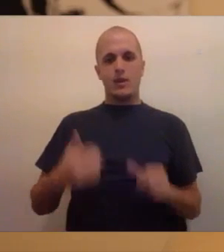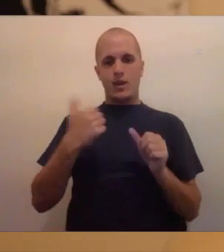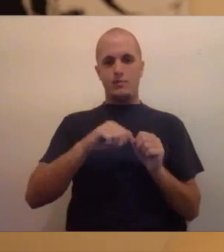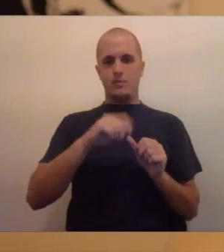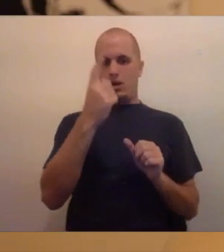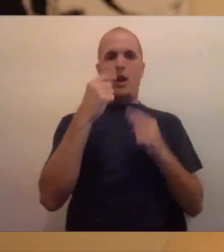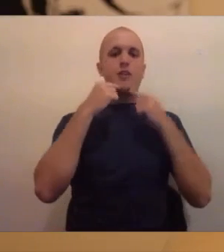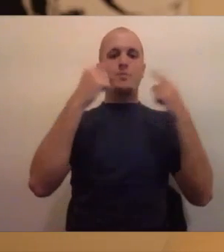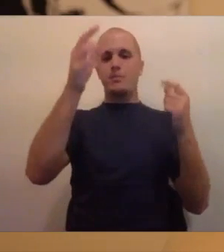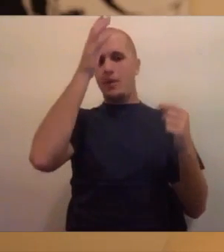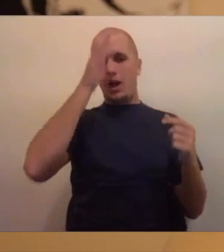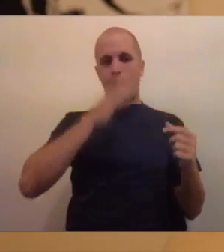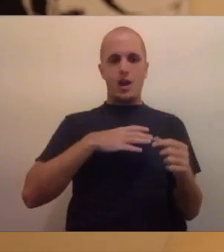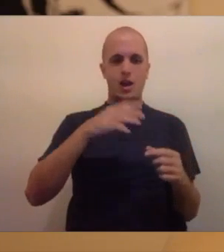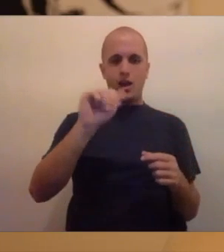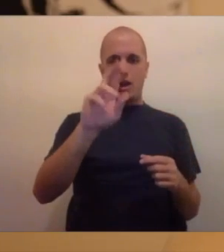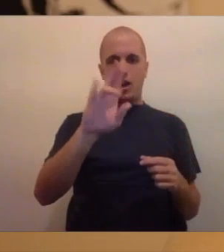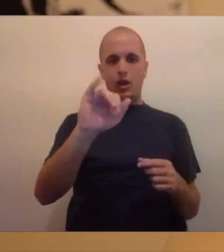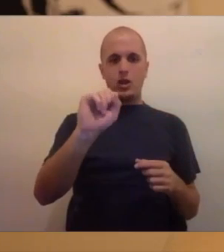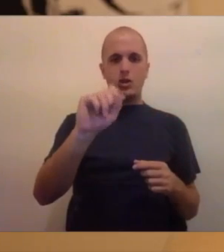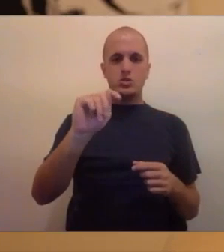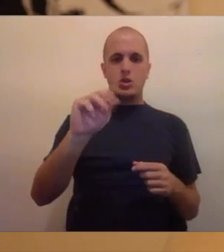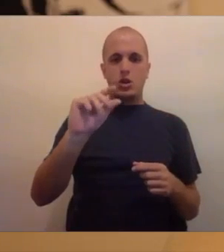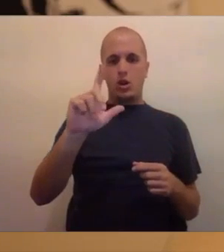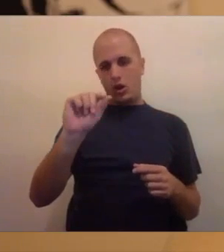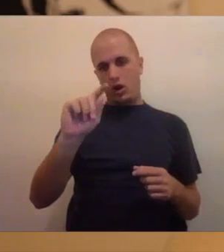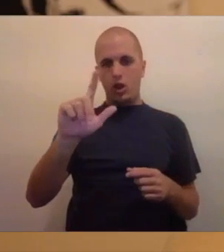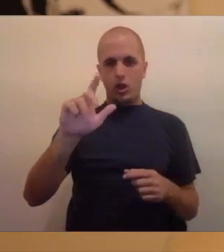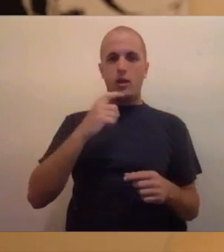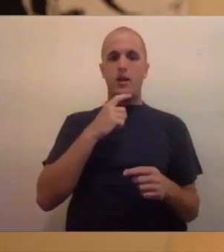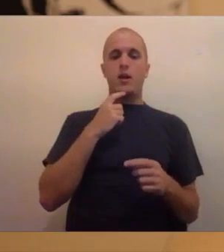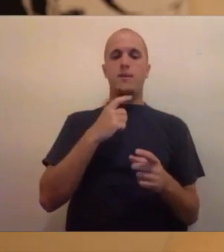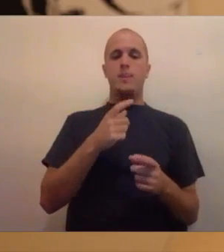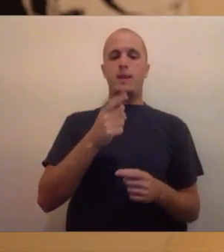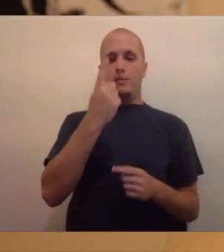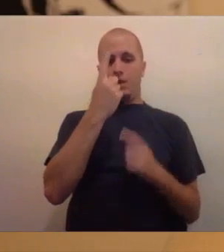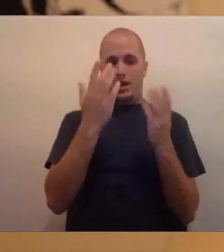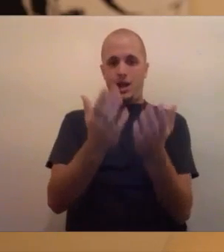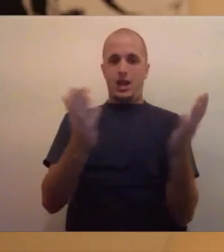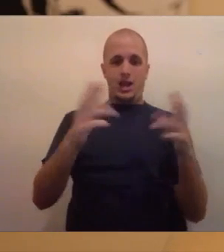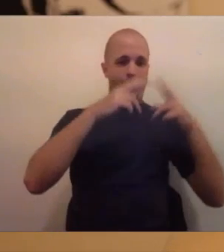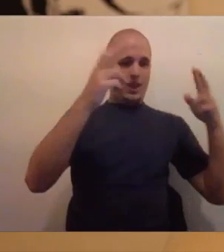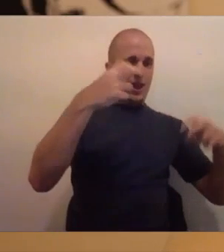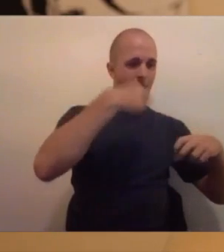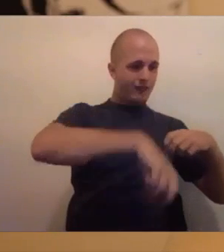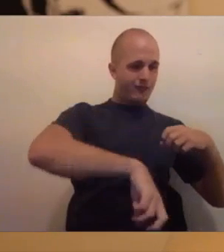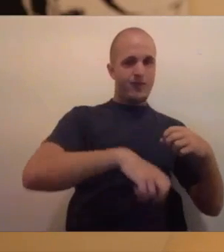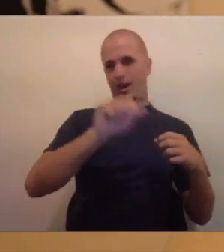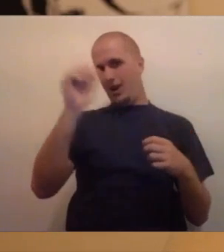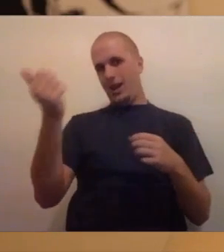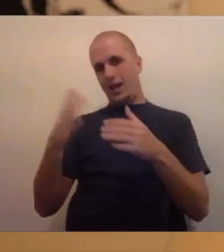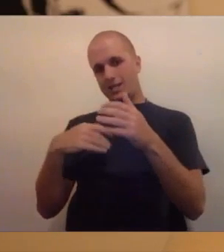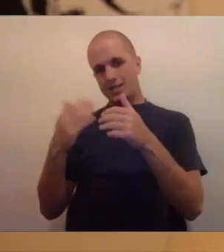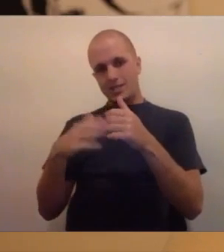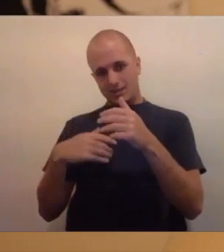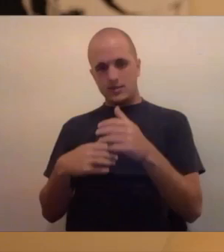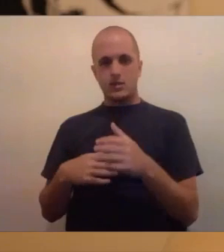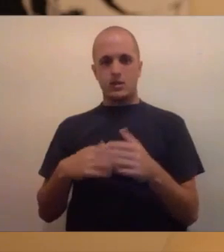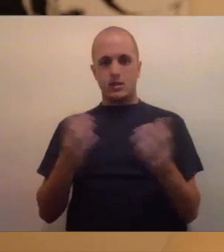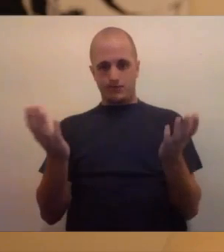Remember, Aristotle used to say, one thing is very difficult to do it, and one thing is very